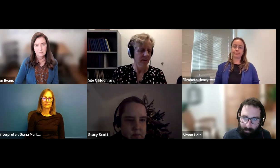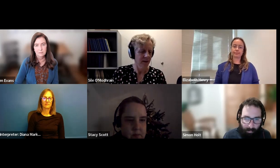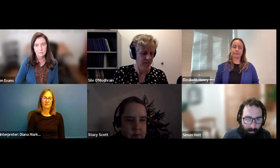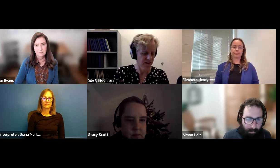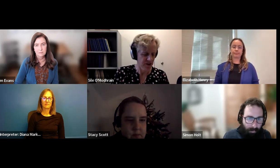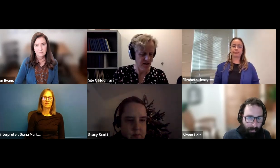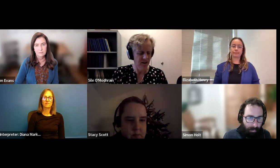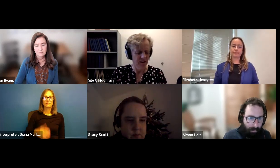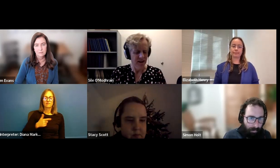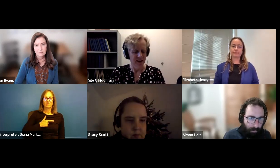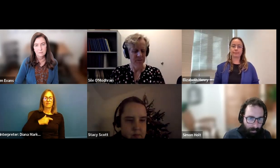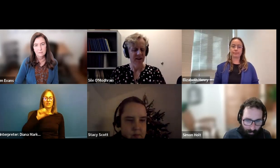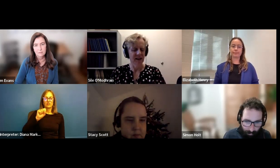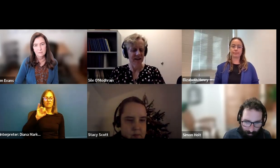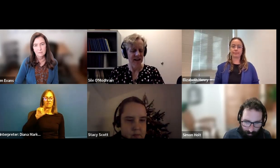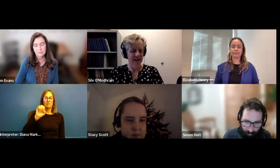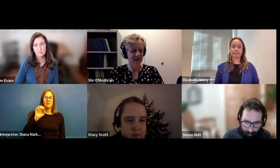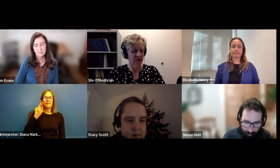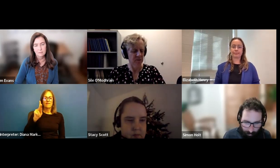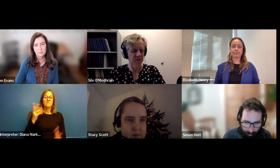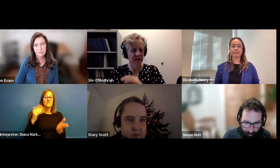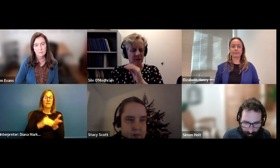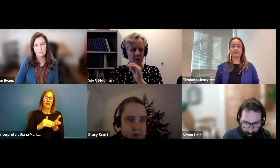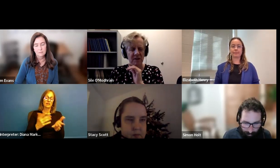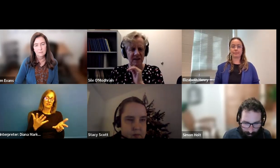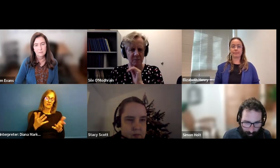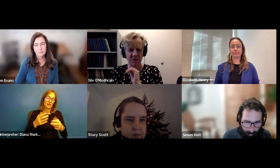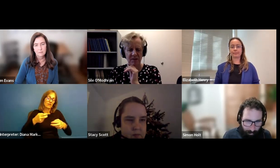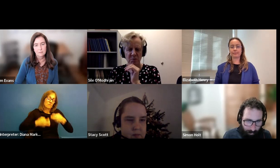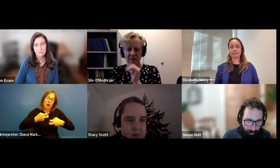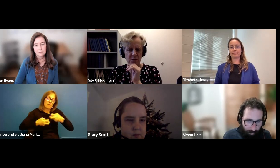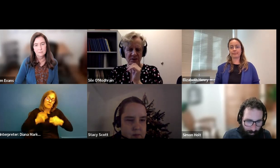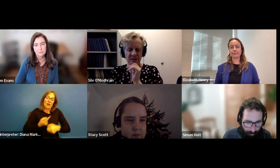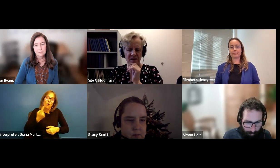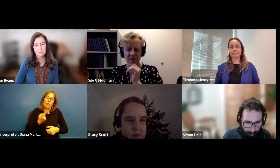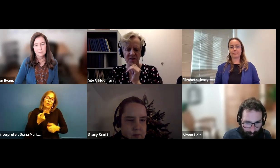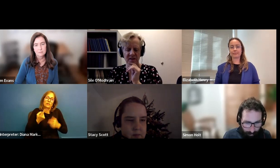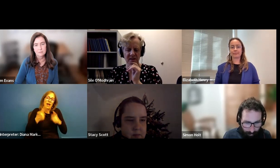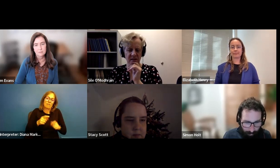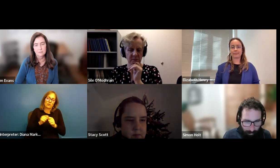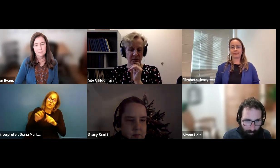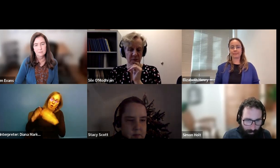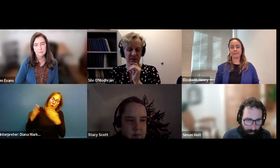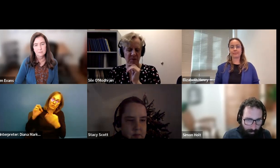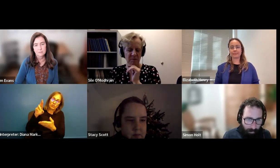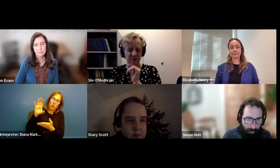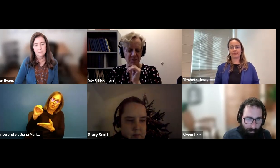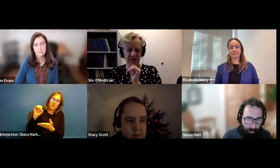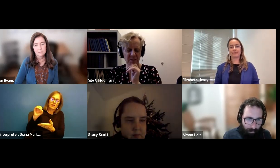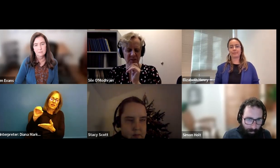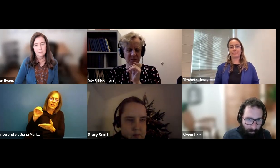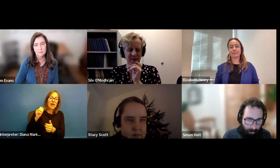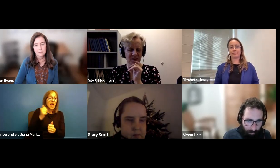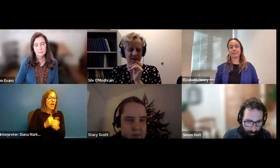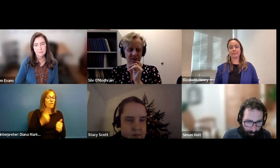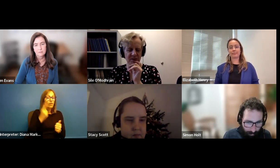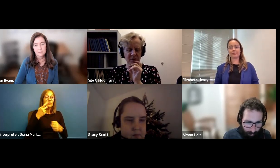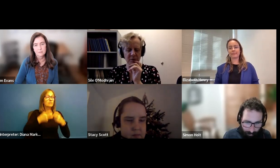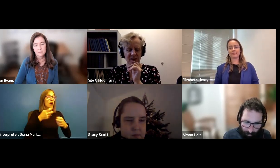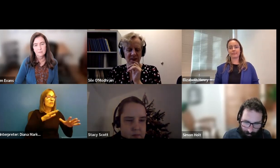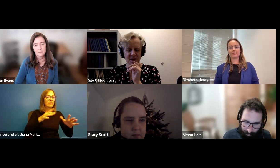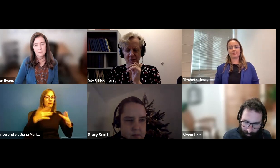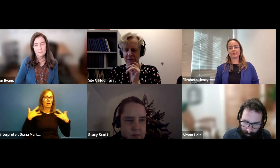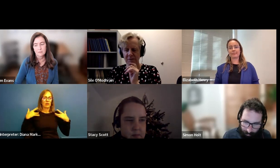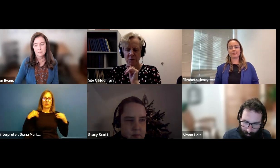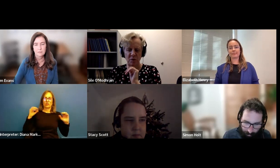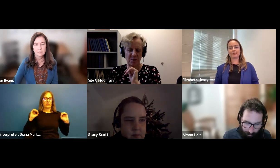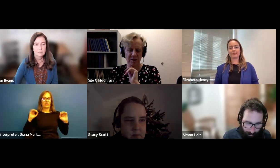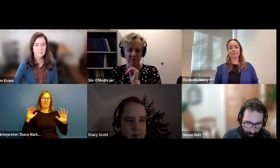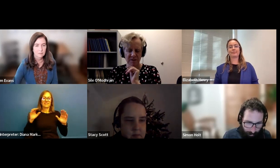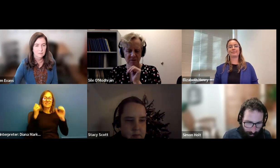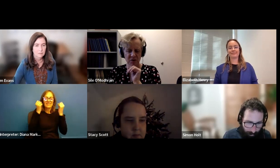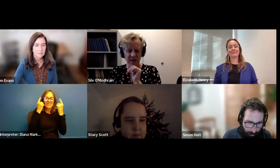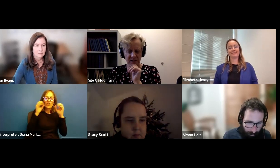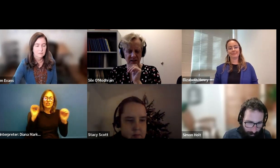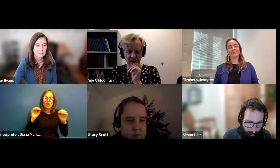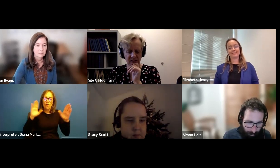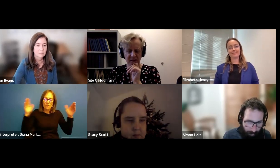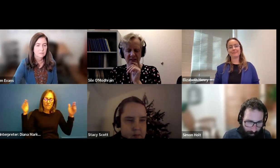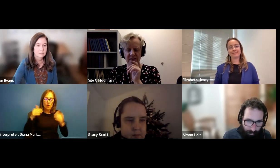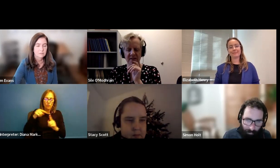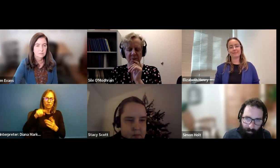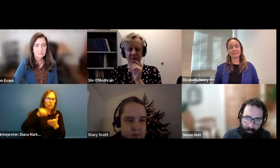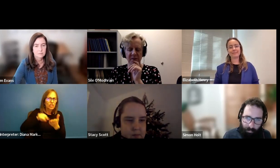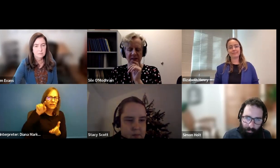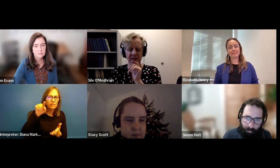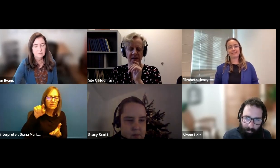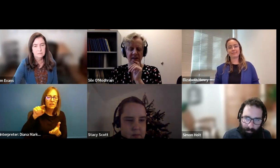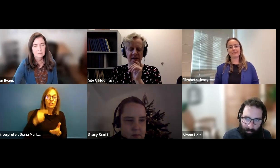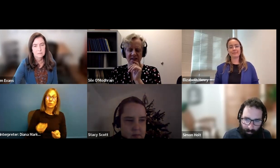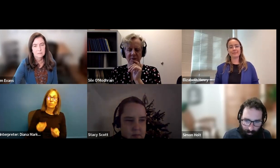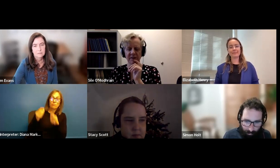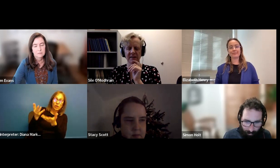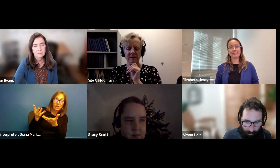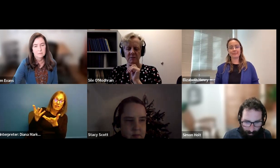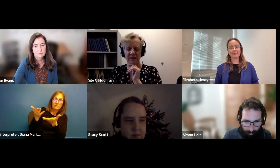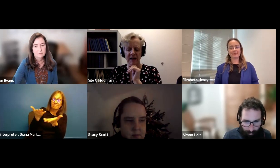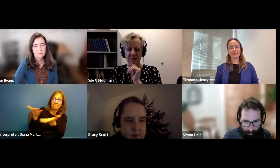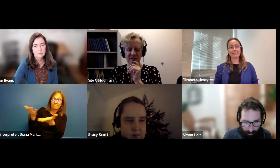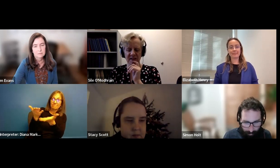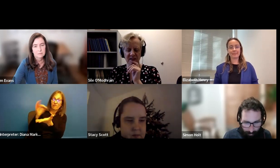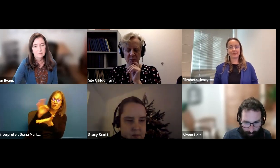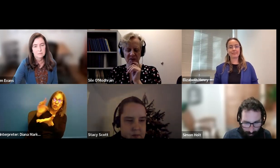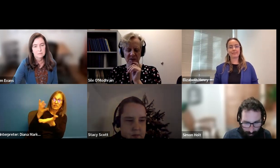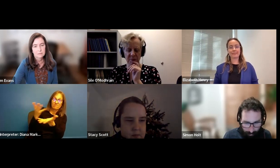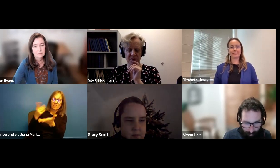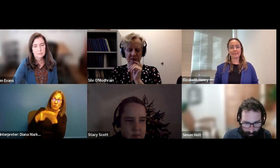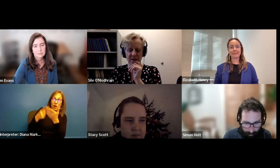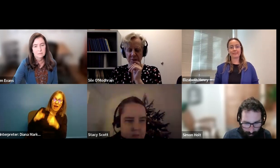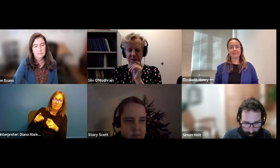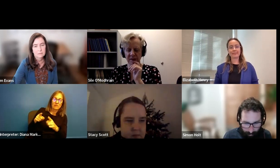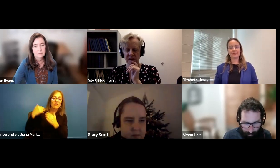Sile O'Modhrain: Um, this is Sheila. Um, Yeah. And again, it's the problem that always happens with open source things which is that Um, everybody's problem is nobody's problem. So there's no sort of focal point for sort of checking anything. It's just like, Put it up there it's for free. And then what happens then is it puts the burden of